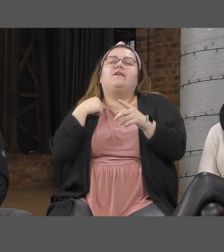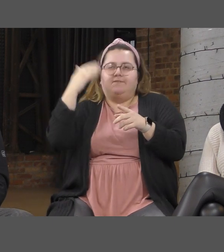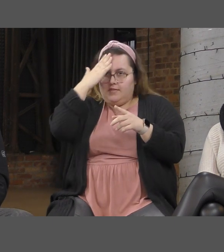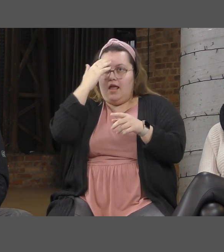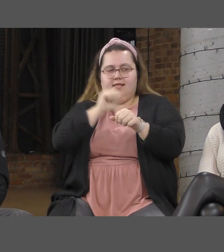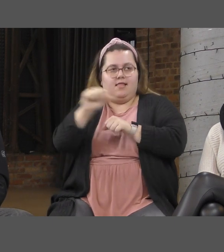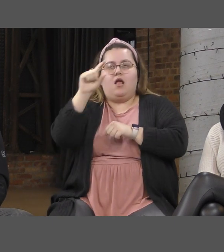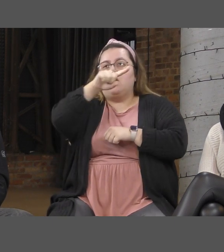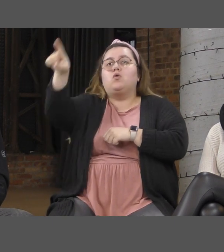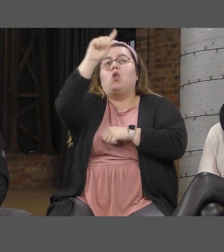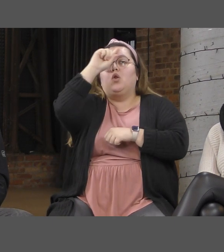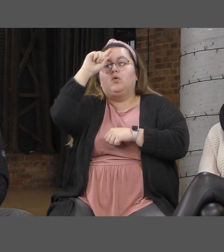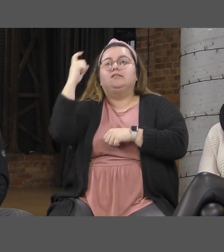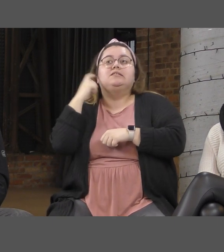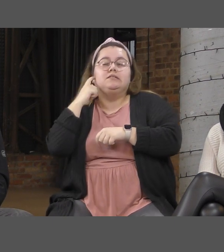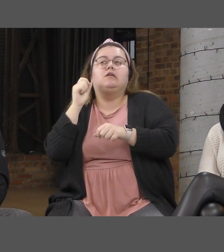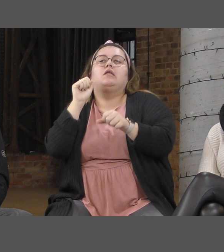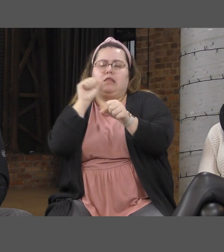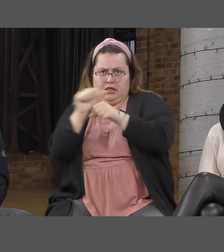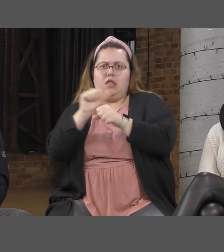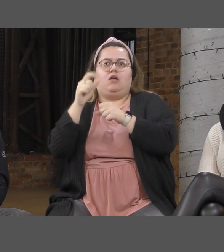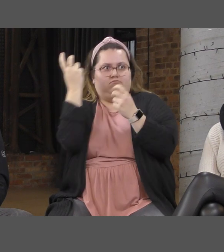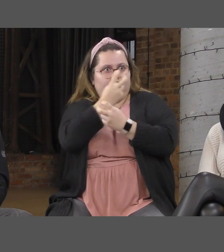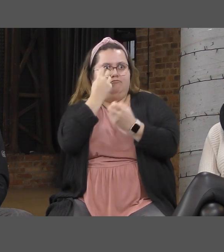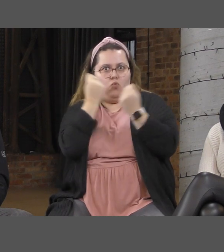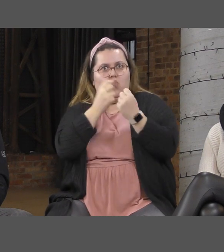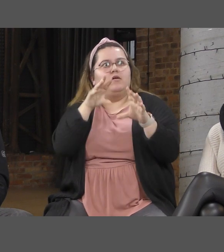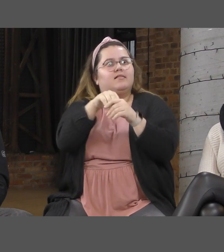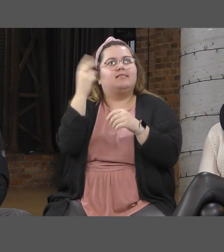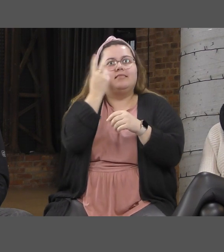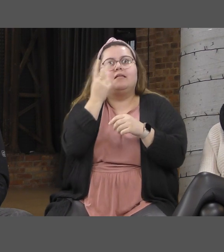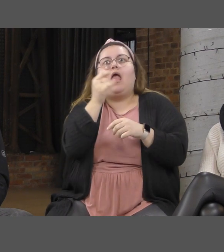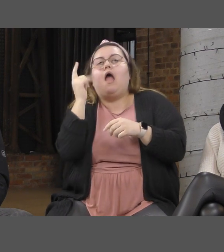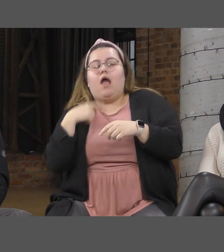if we combine these groups, for example hearing people are interested